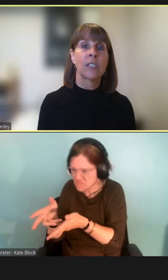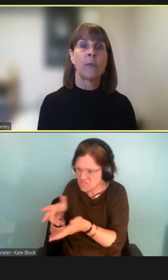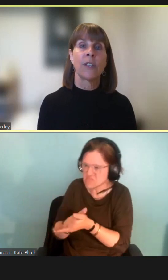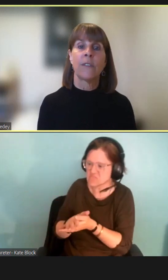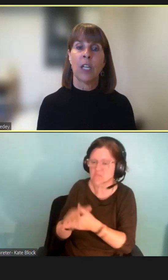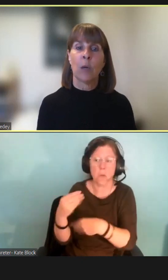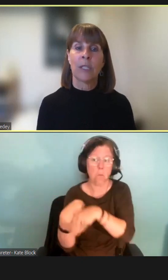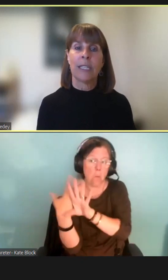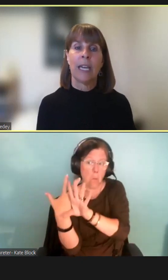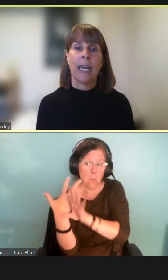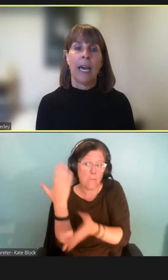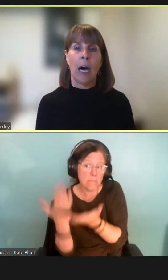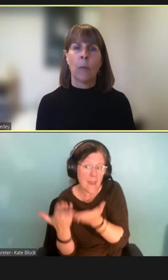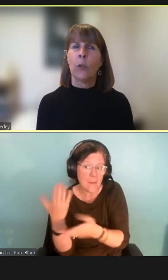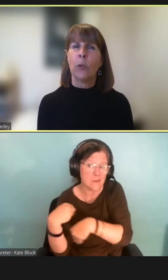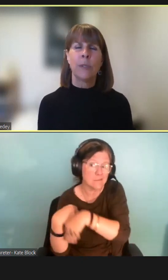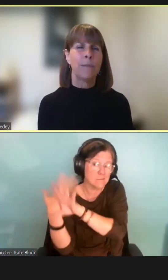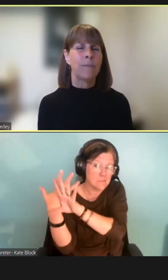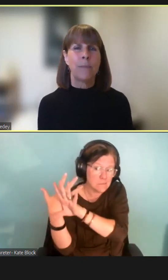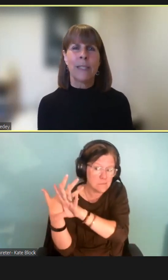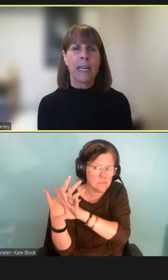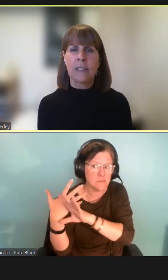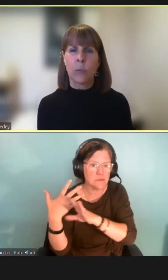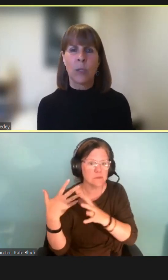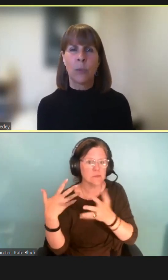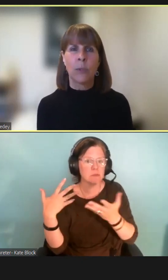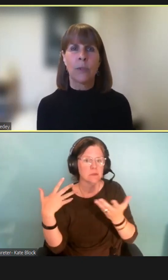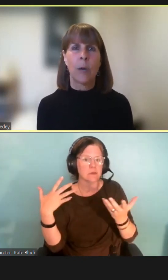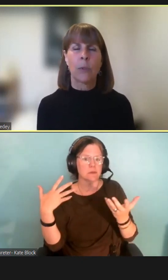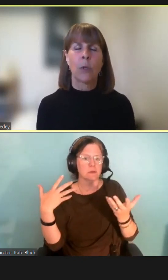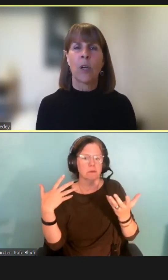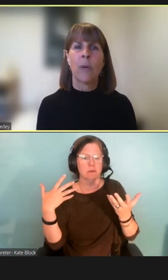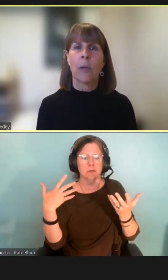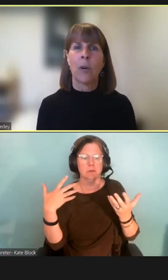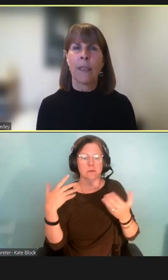with a family um who would be the kinds of people program might want to think